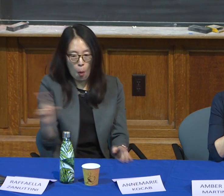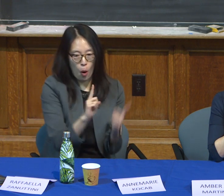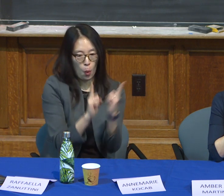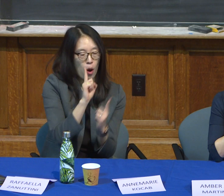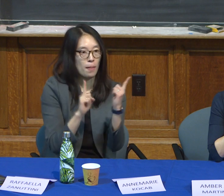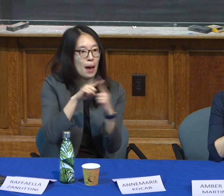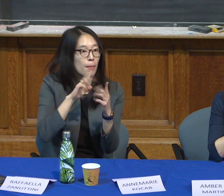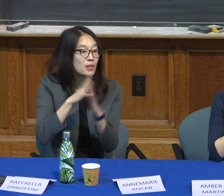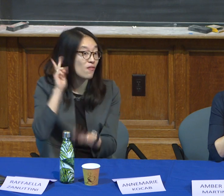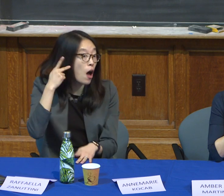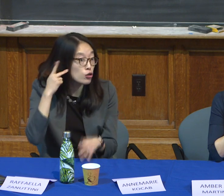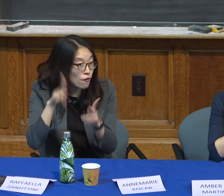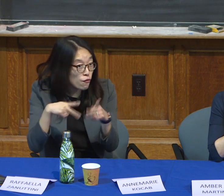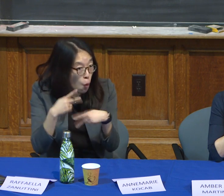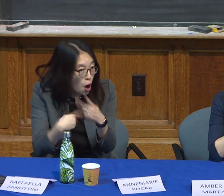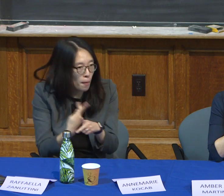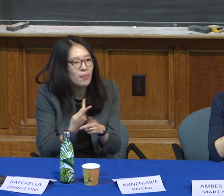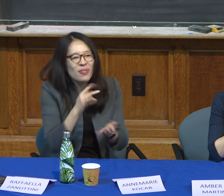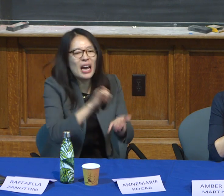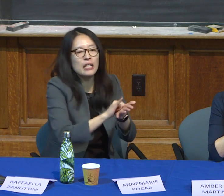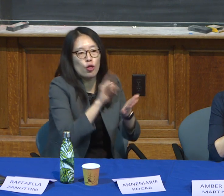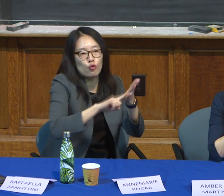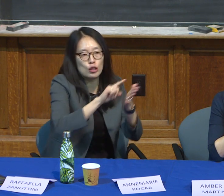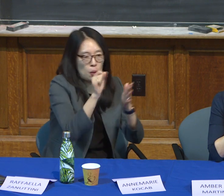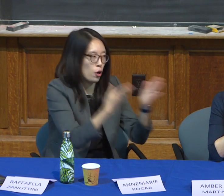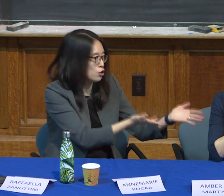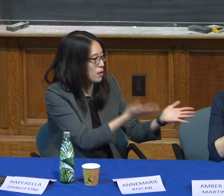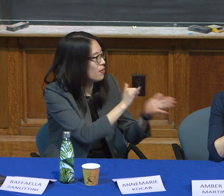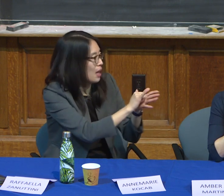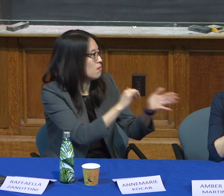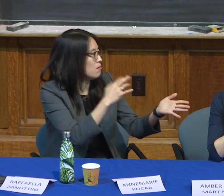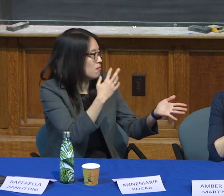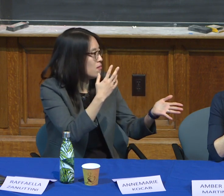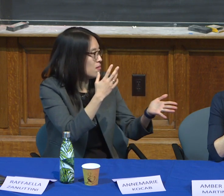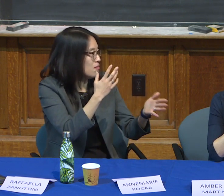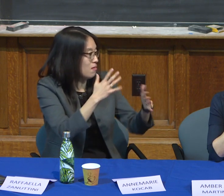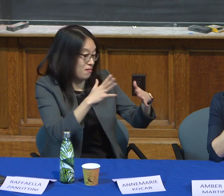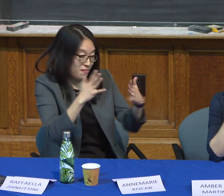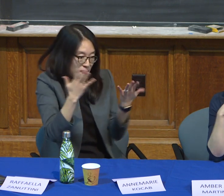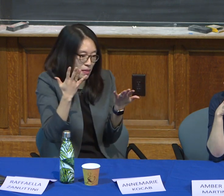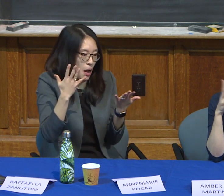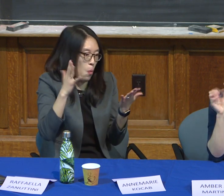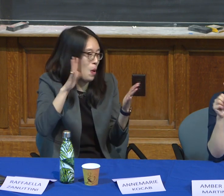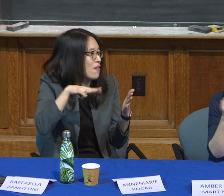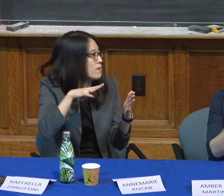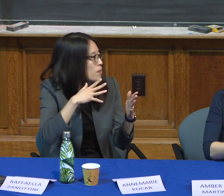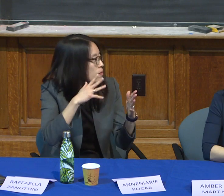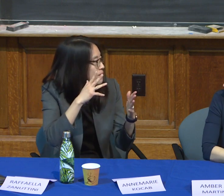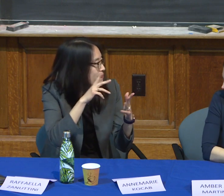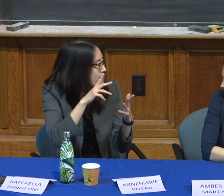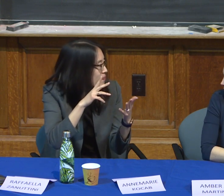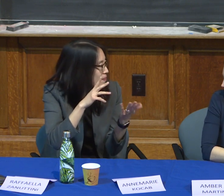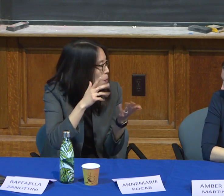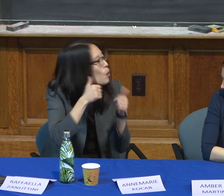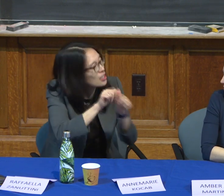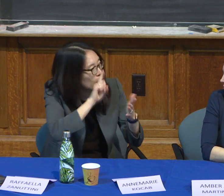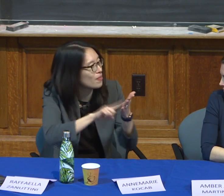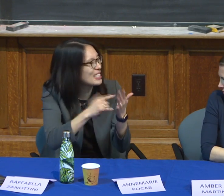Because there's not a one-to-one mapping in phonological firm and that's the research question. That we have not yet...